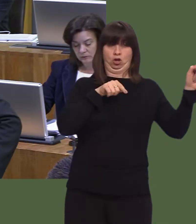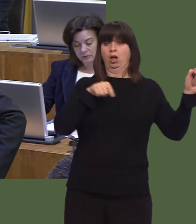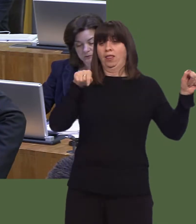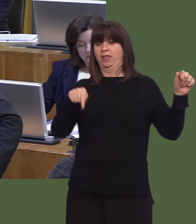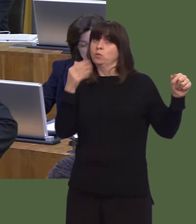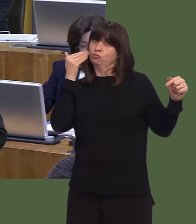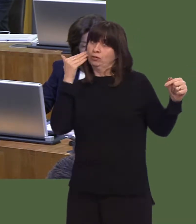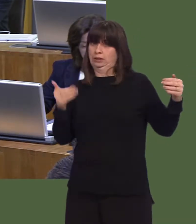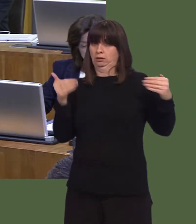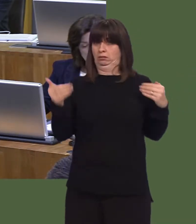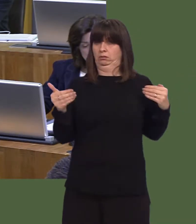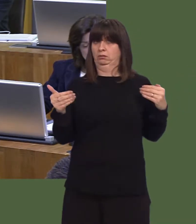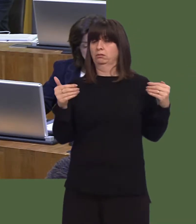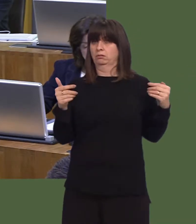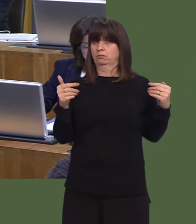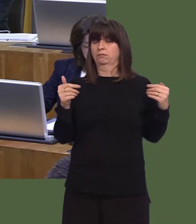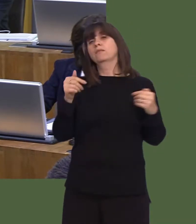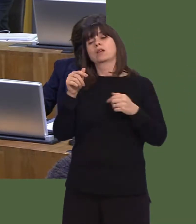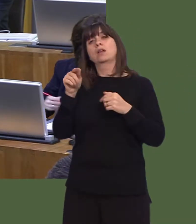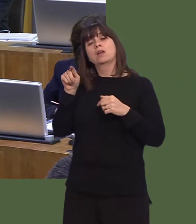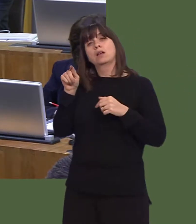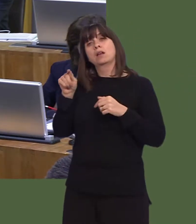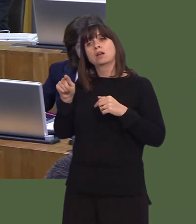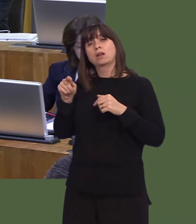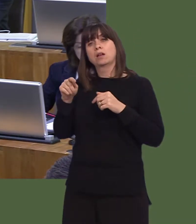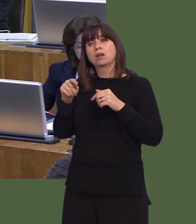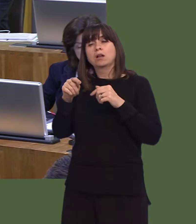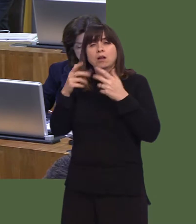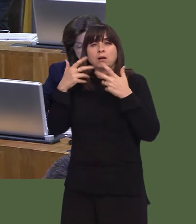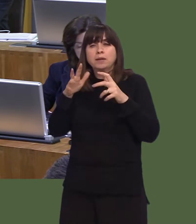I can say to the Member that recent Trussell Trust analysis shows that, in areas of full